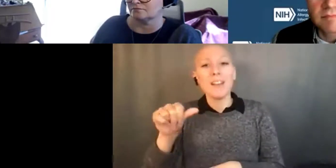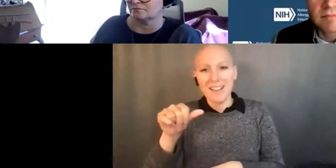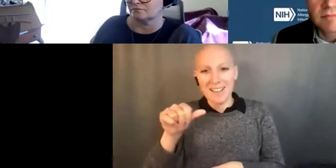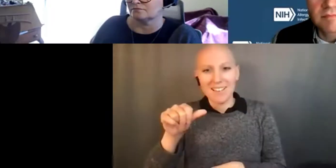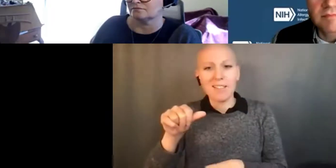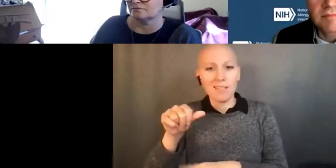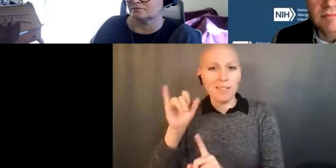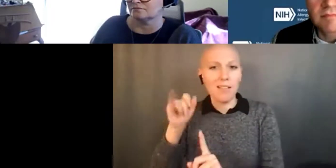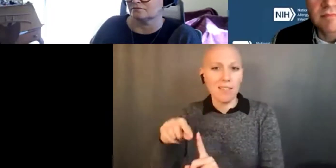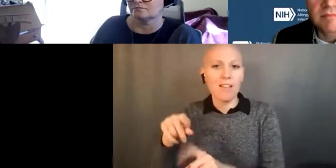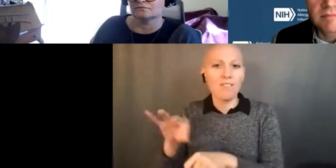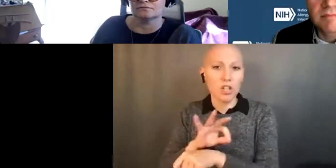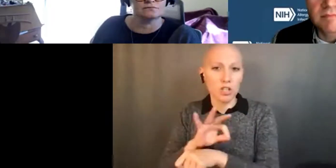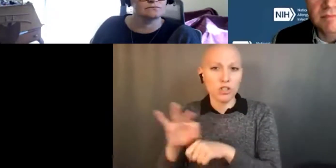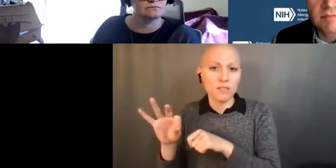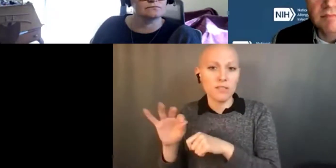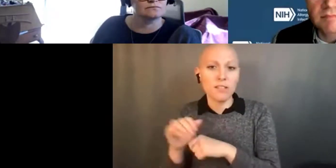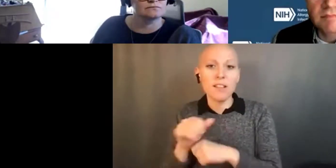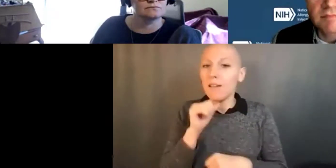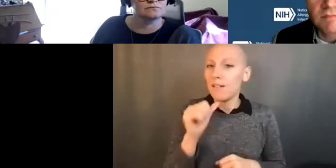Let me see if I can find some questions here for you.